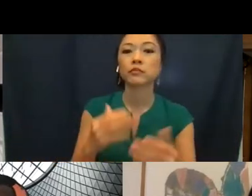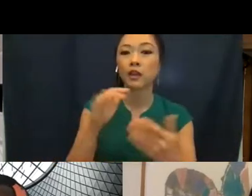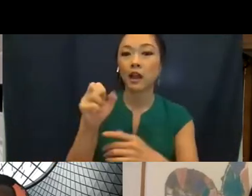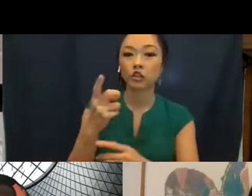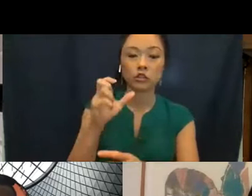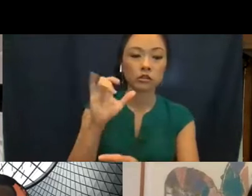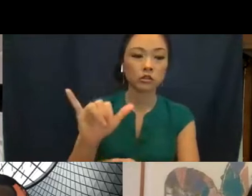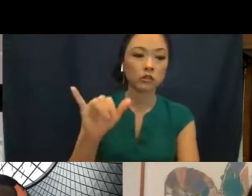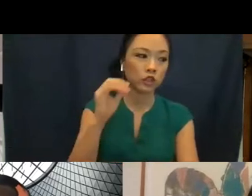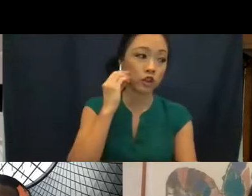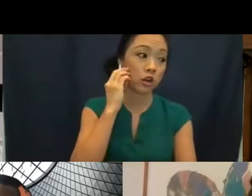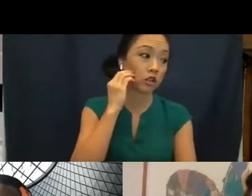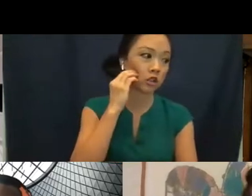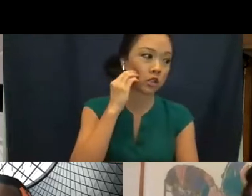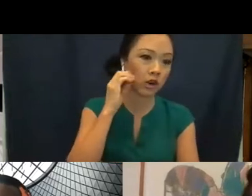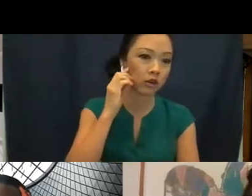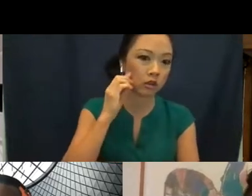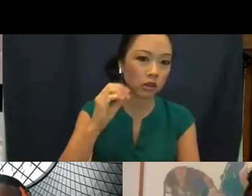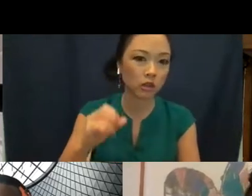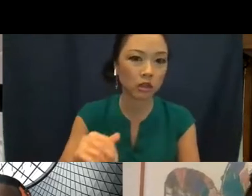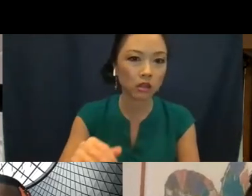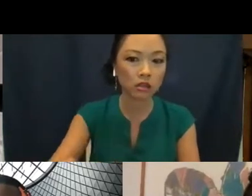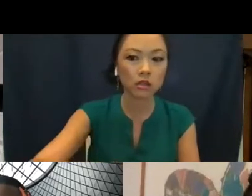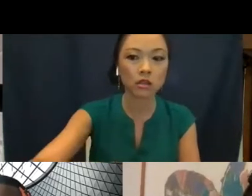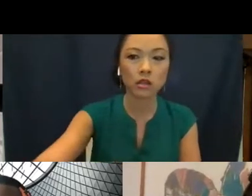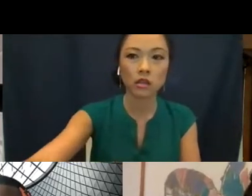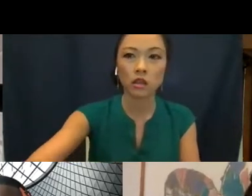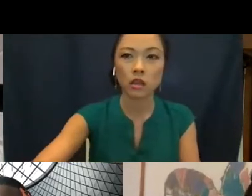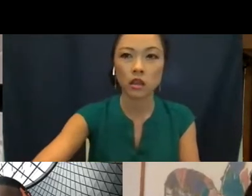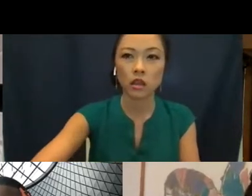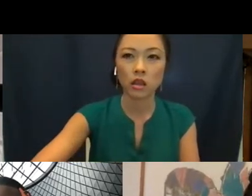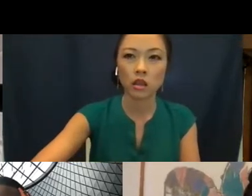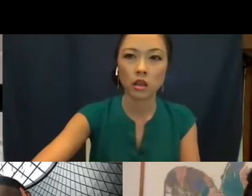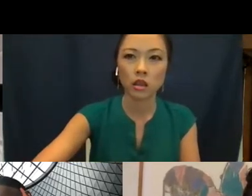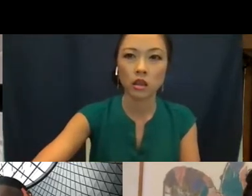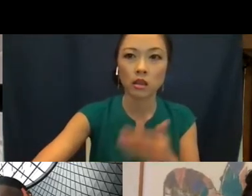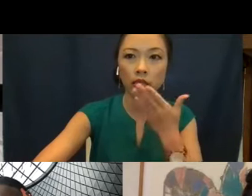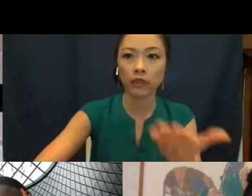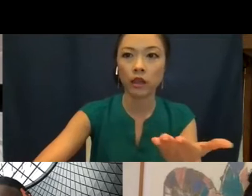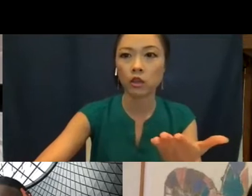Throwing. [ chuckling] thanks, Andre. It is great to